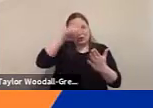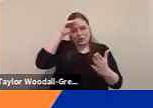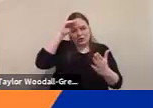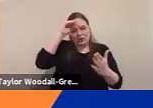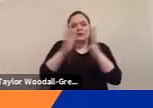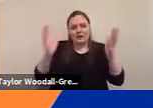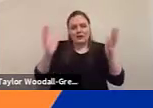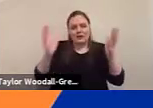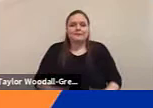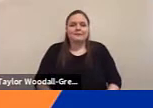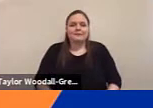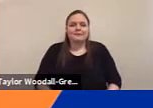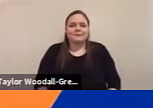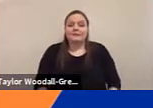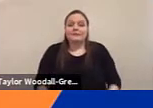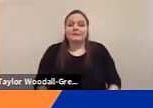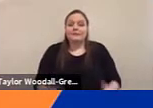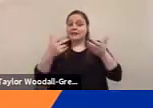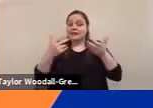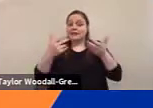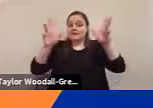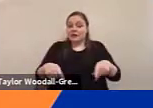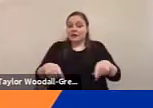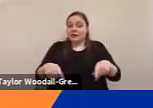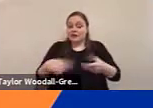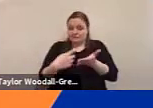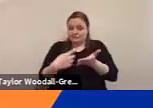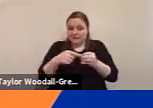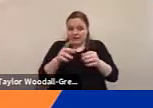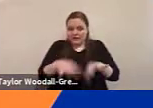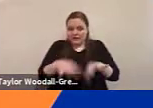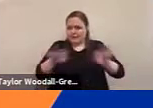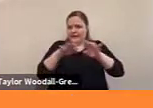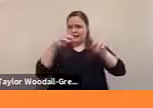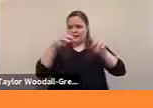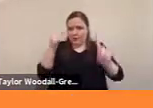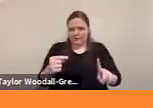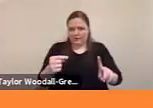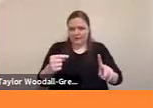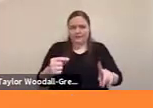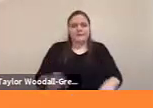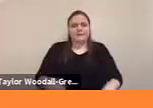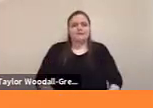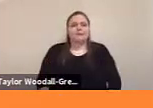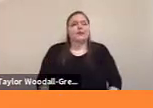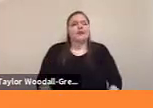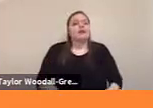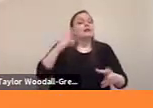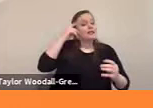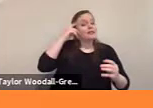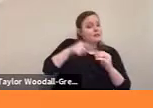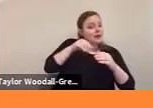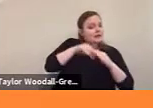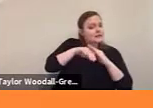Let's wrap up by just going over a few key points. Thinking about accessibility in the design process,